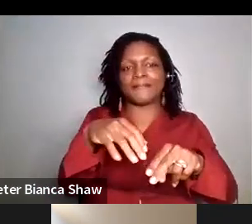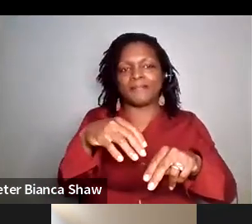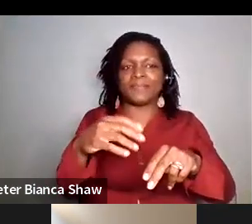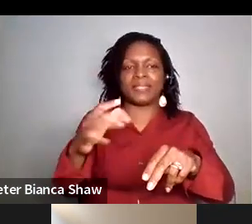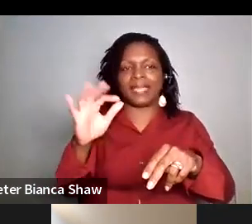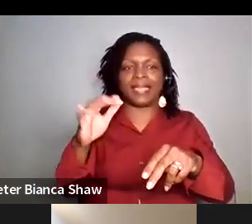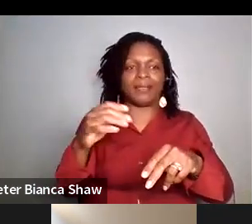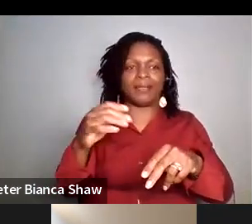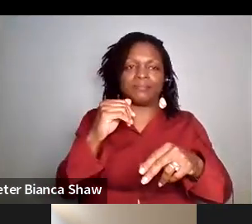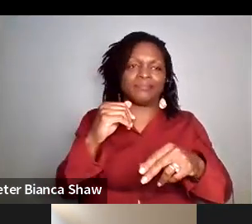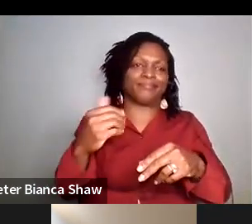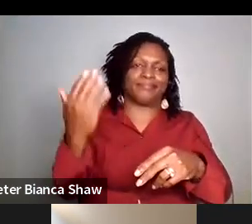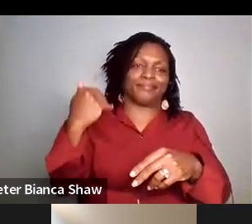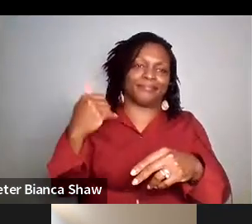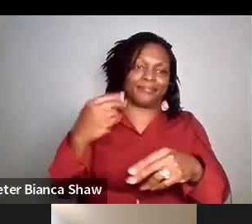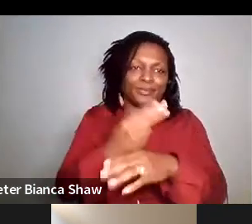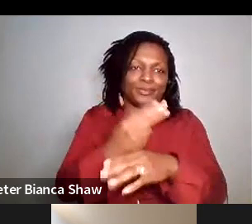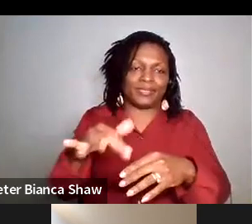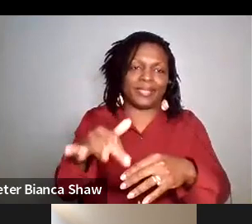Use the upper bond for storage of, you know supplies.